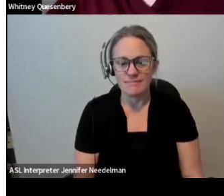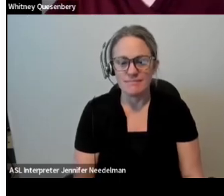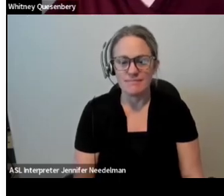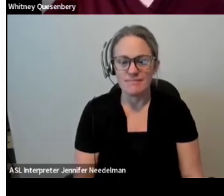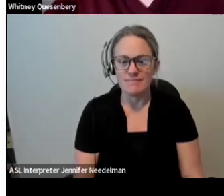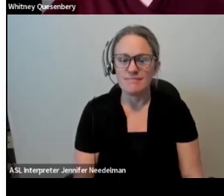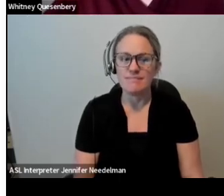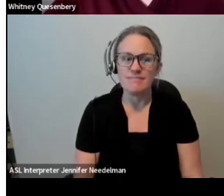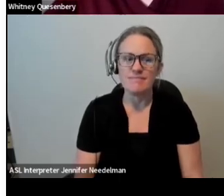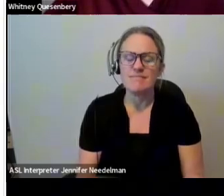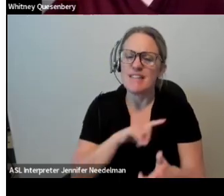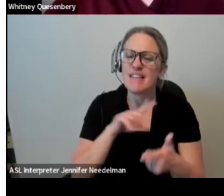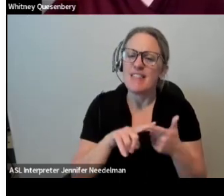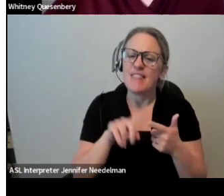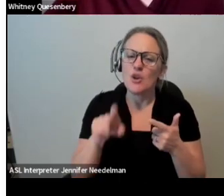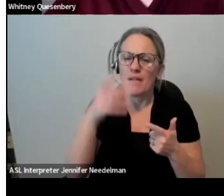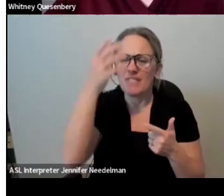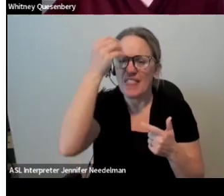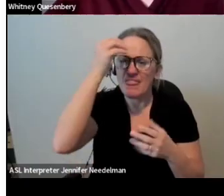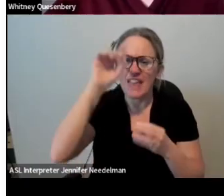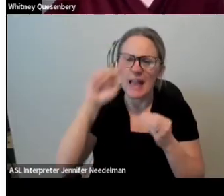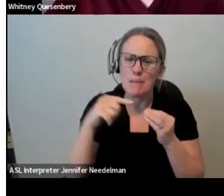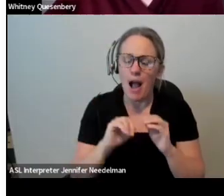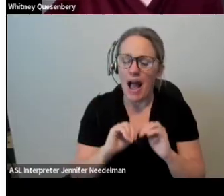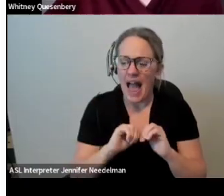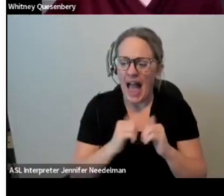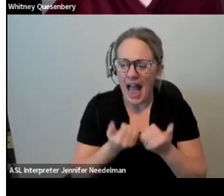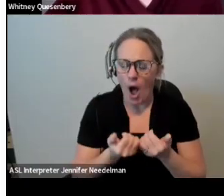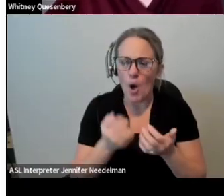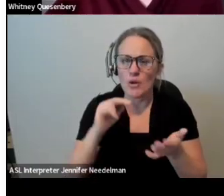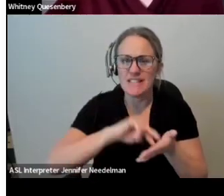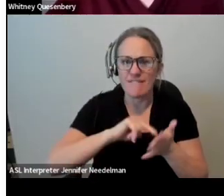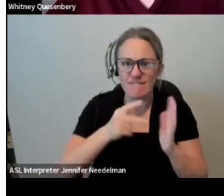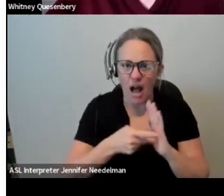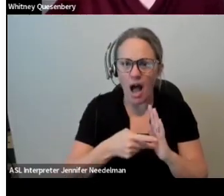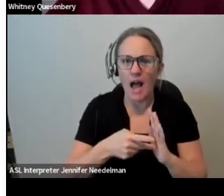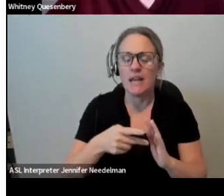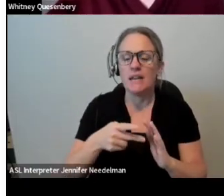Then you need to think about how you're going to define the design space with the personas.